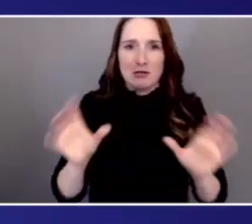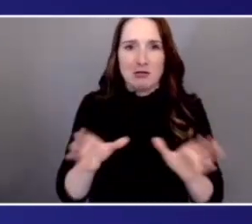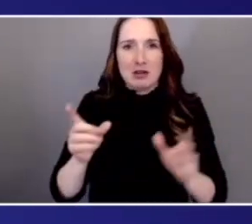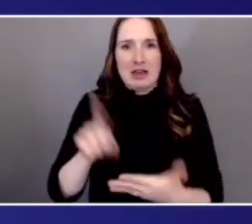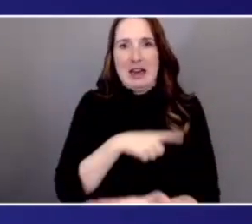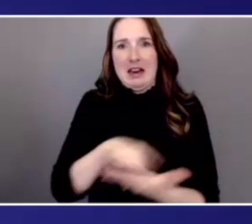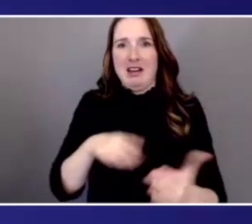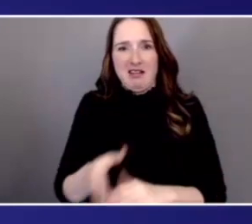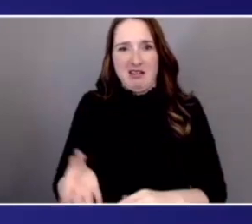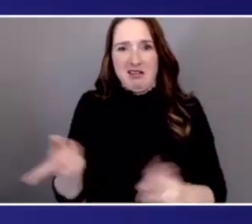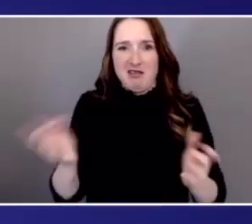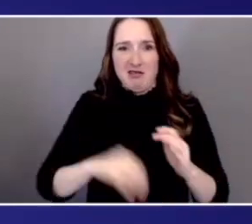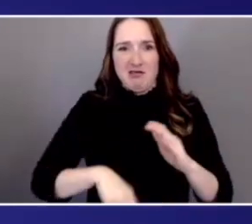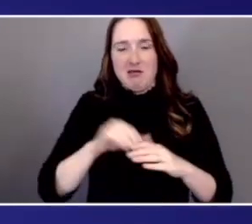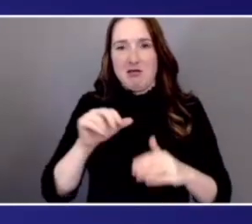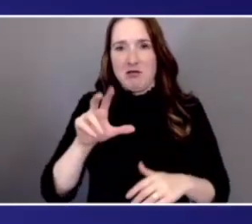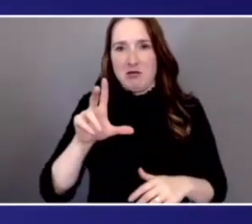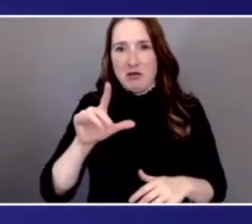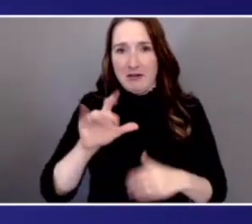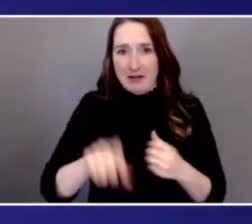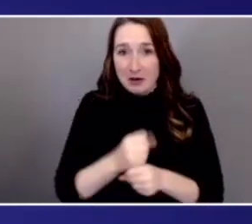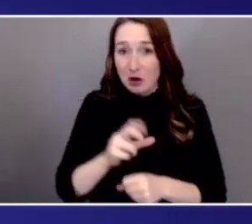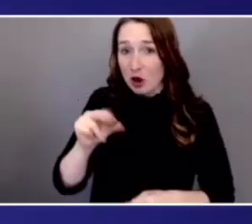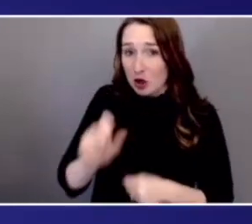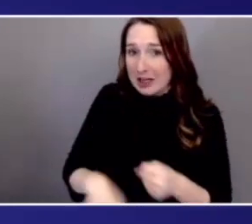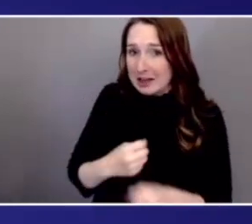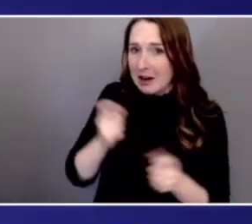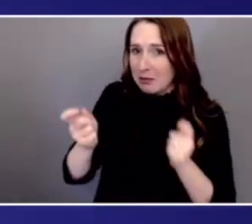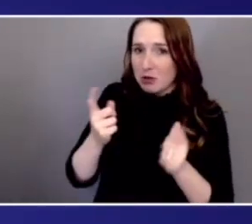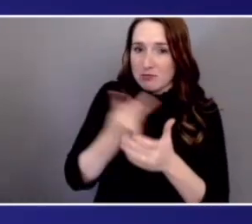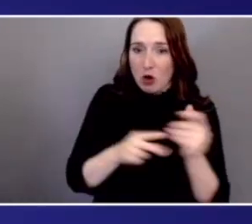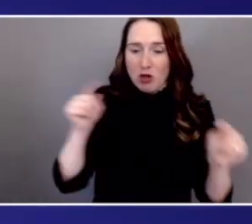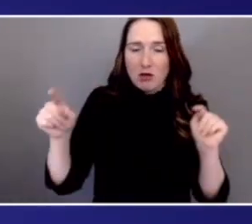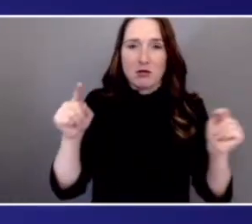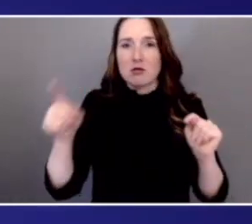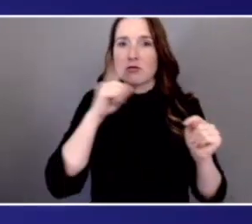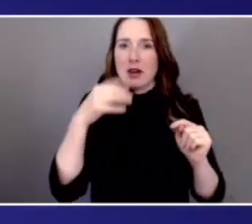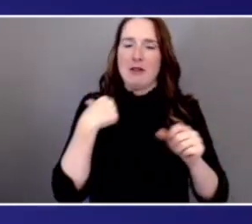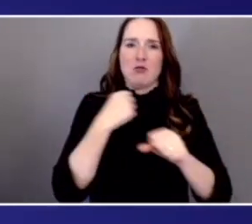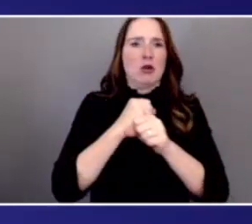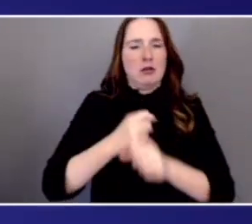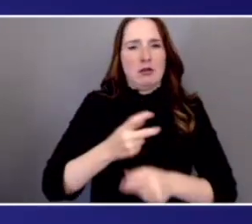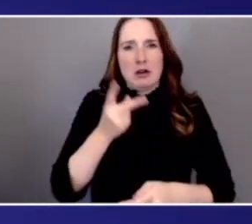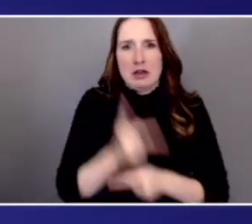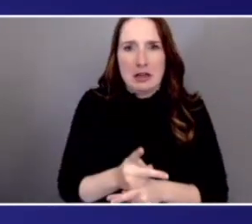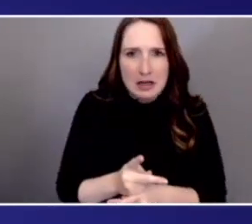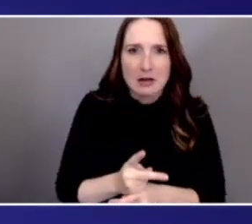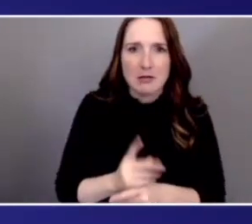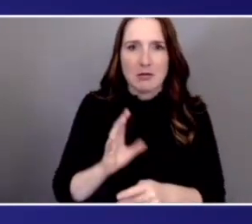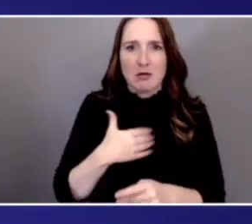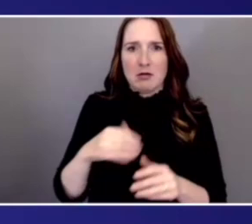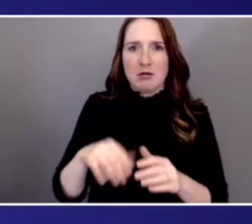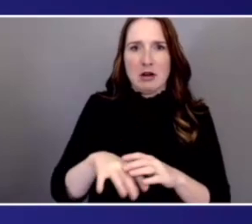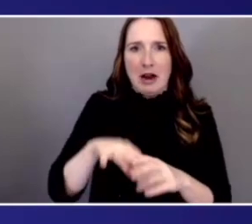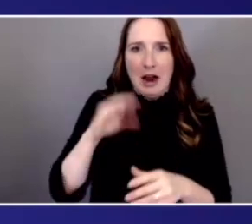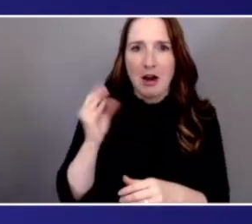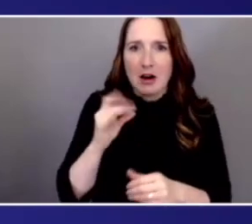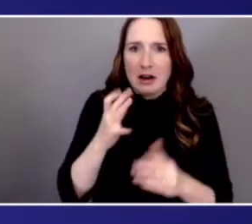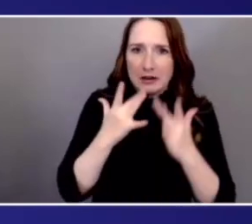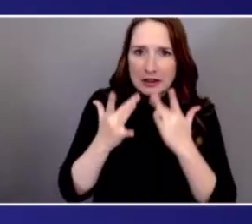For 30 years, administrations of both parties have refined protections to keep ours out of delinquency, default, and a lifetime of death.